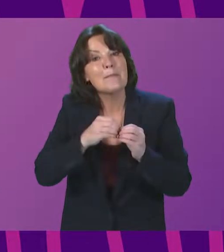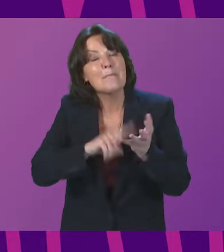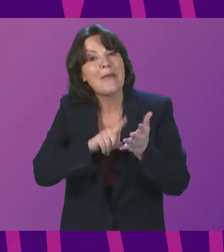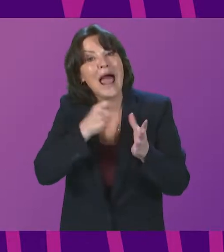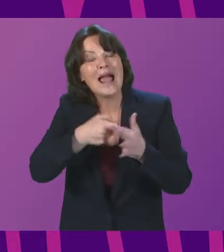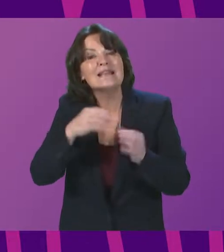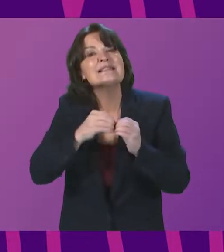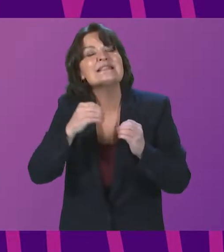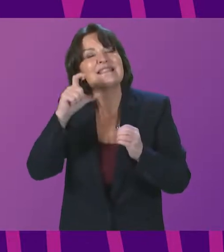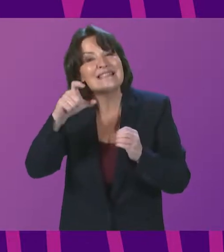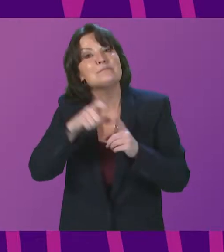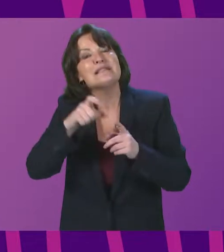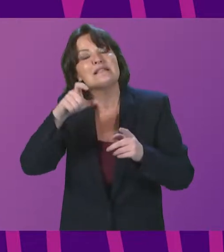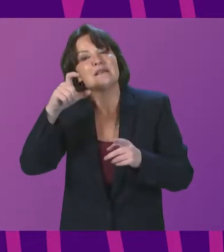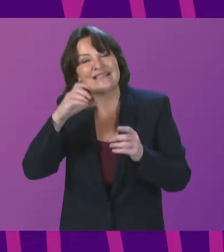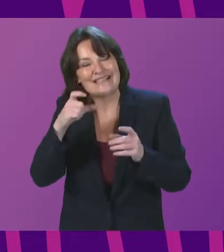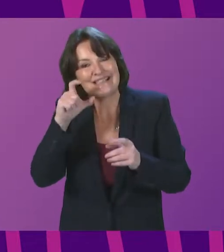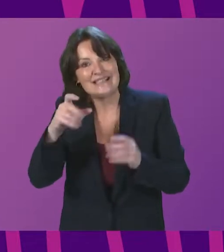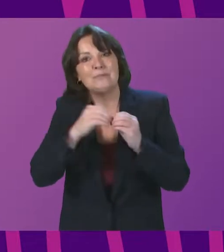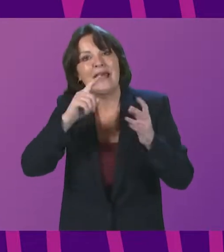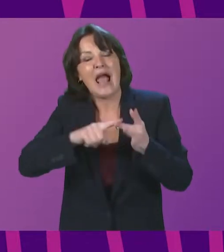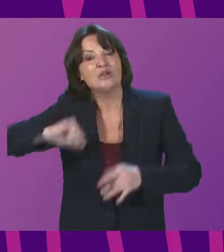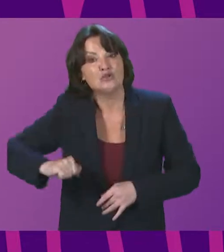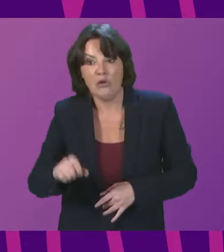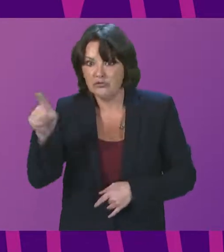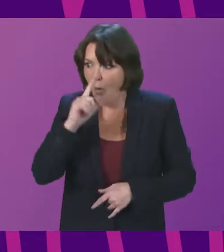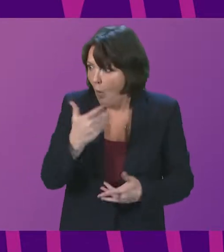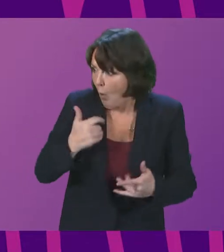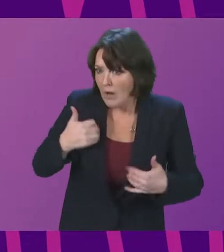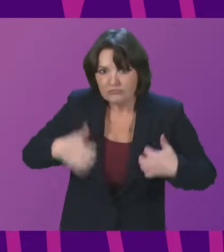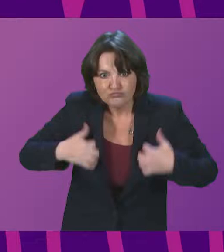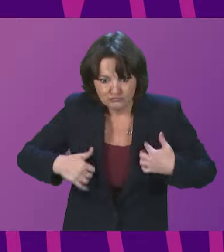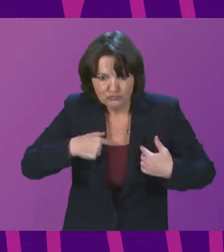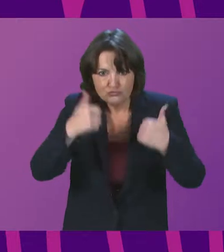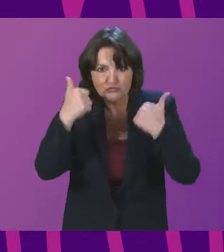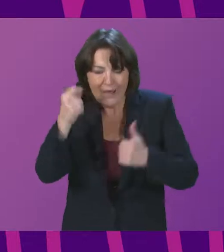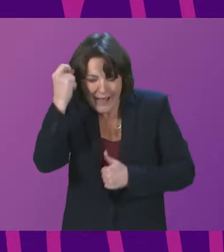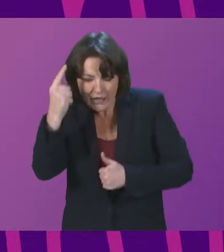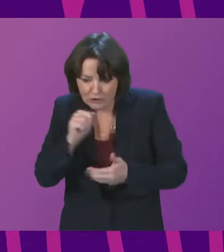“Business will welcome the ambitions set out ... as the right path for Scotland’s future economy.”